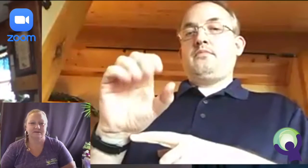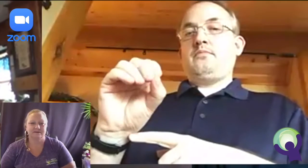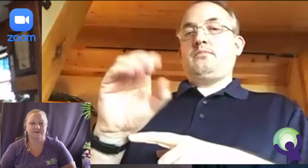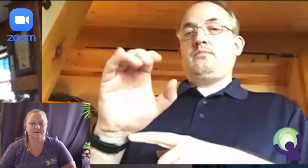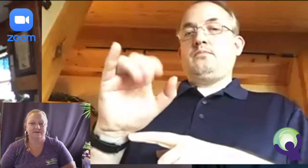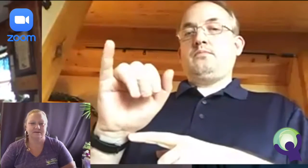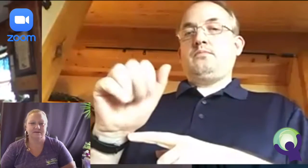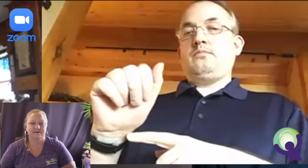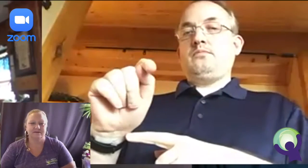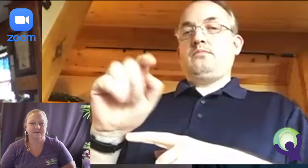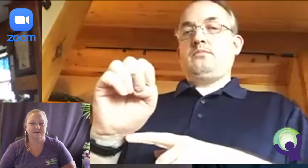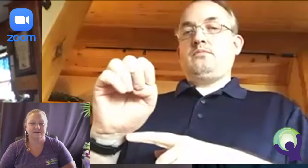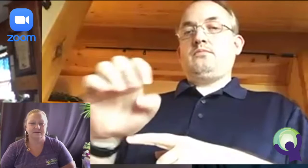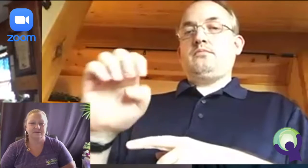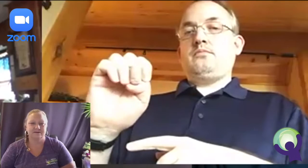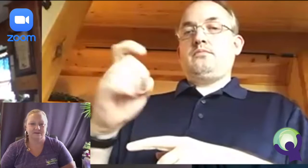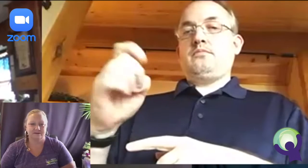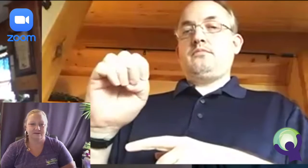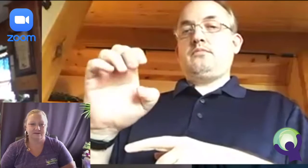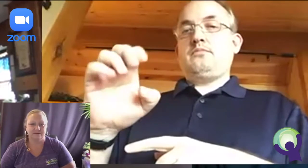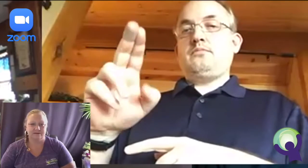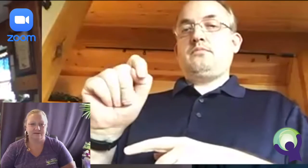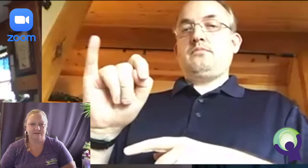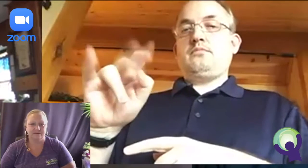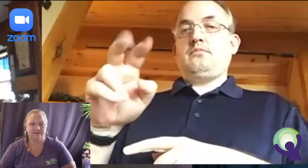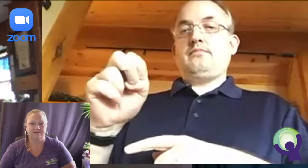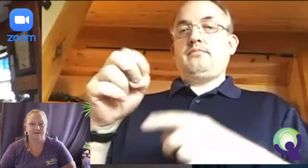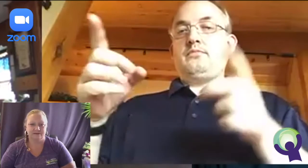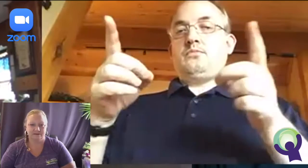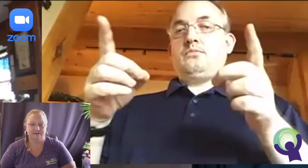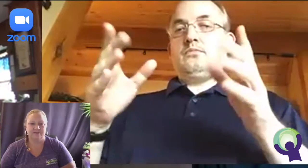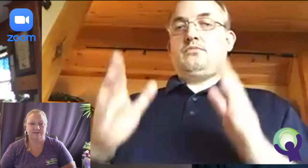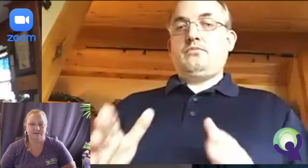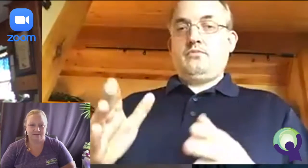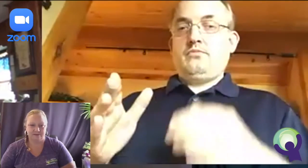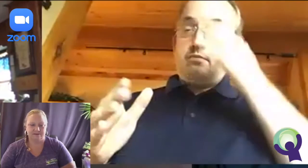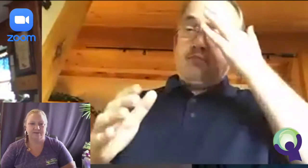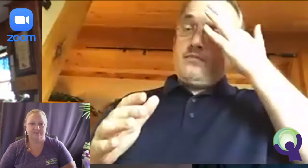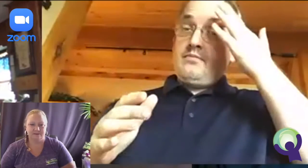so now in my work, I am the associate executive director